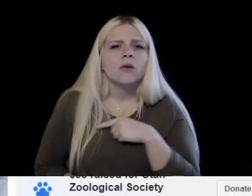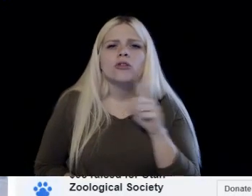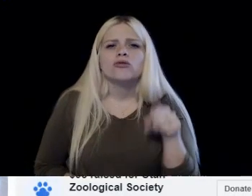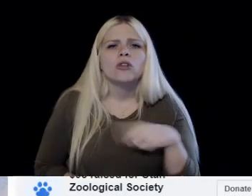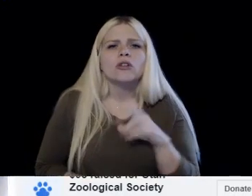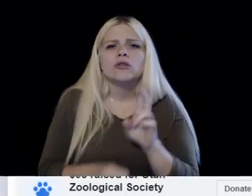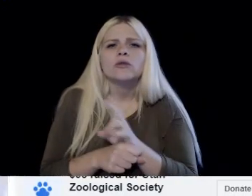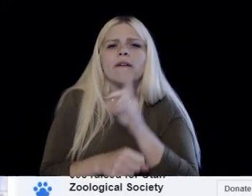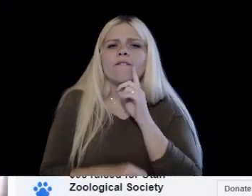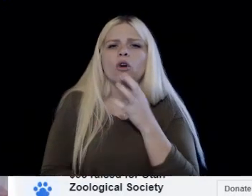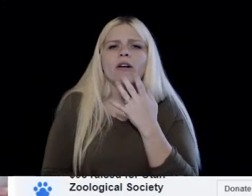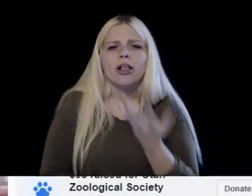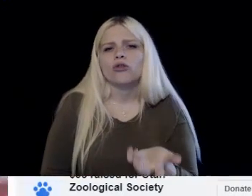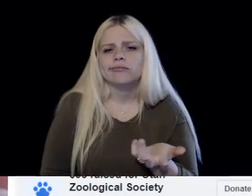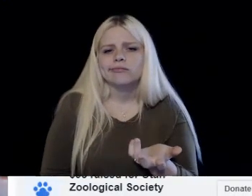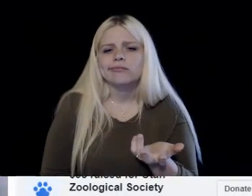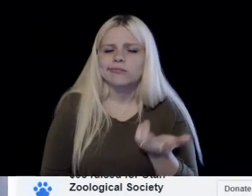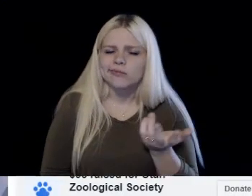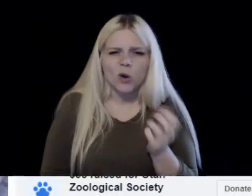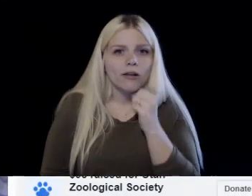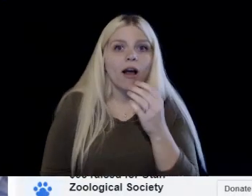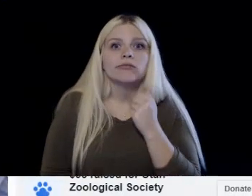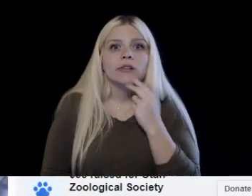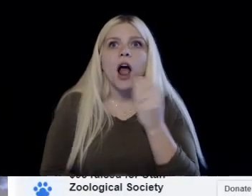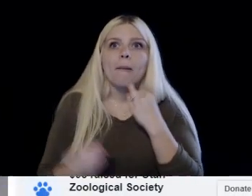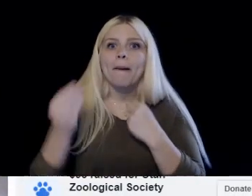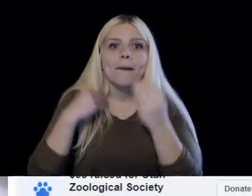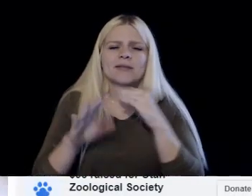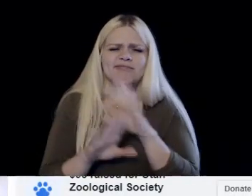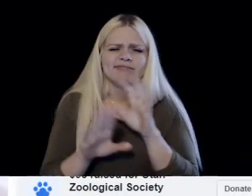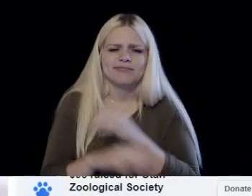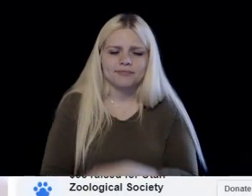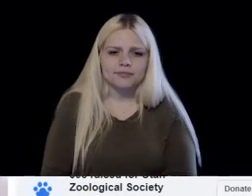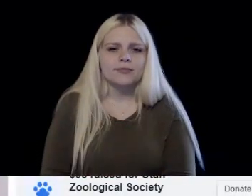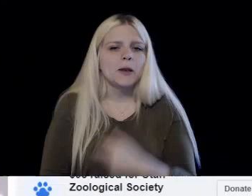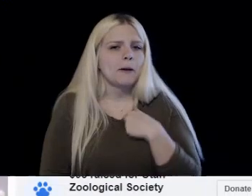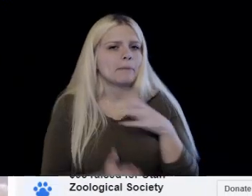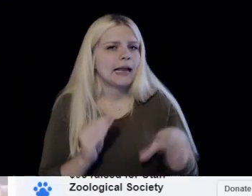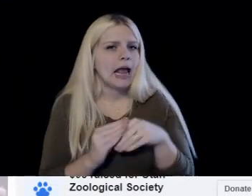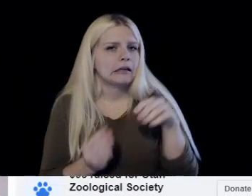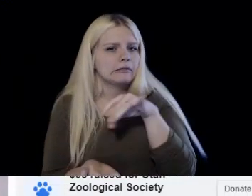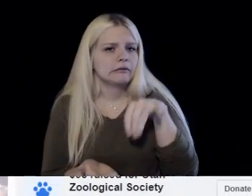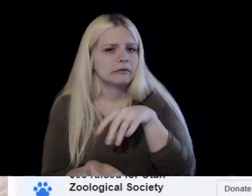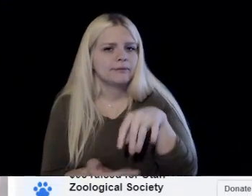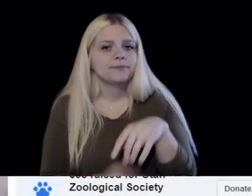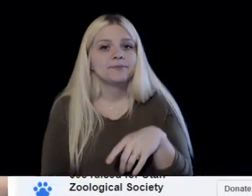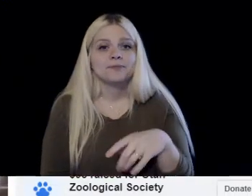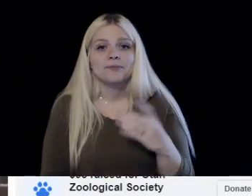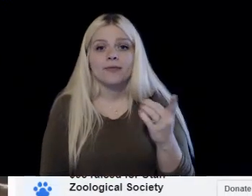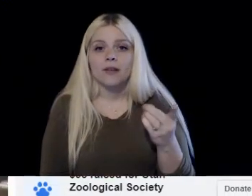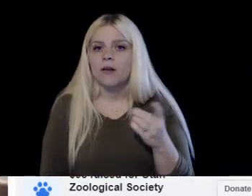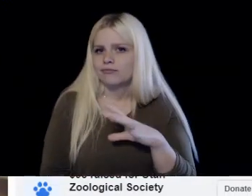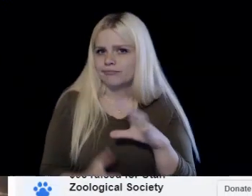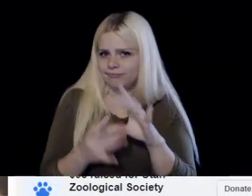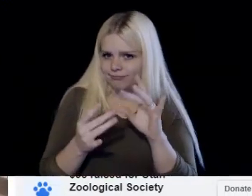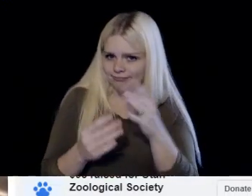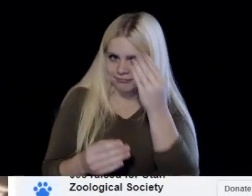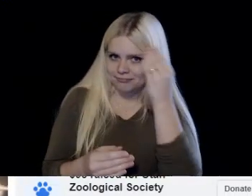Erica: Sure. Joanne: So I'm just going to put a little bit of this gelatin mix into here. Erica: So you guys are just tuning in, we are making some popsicle treats for